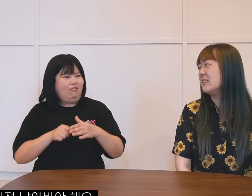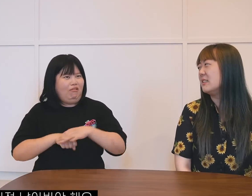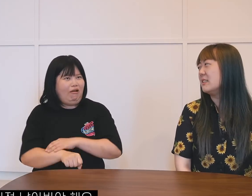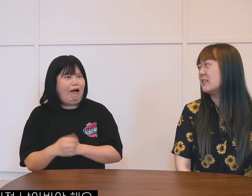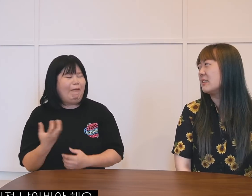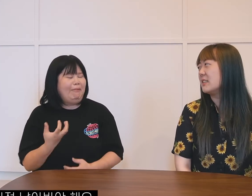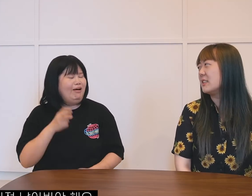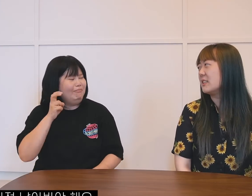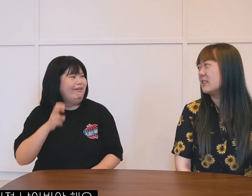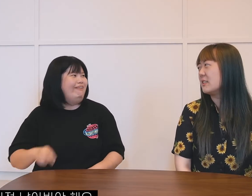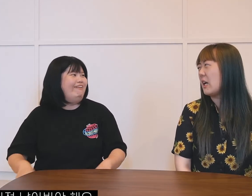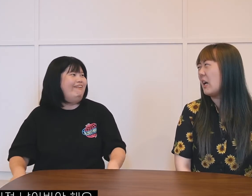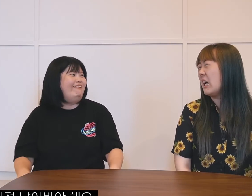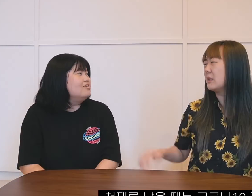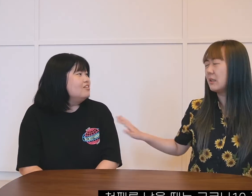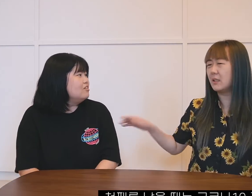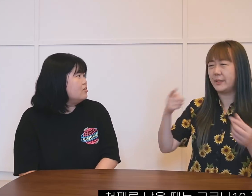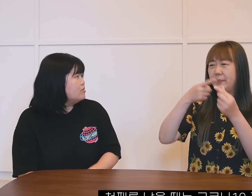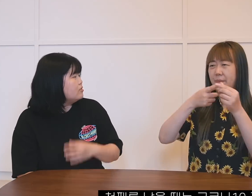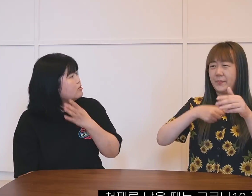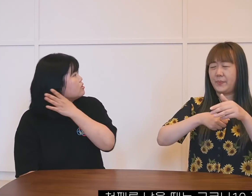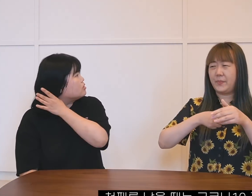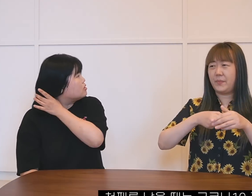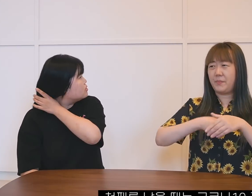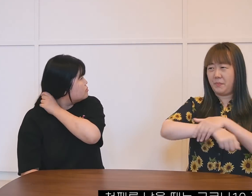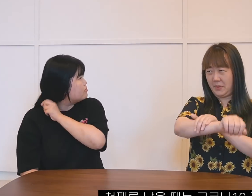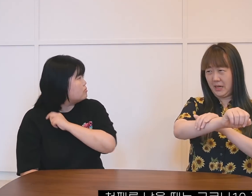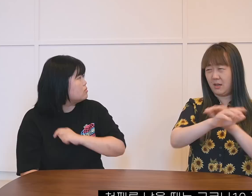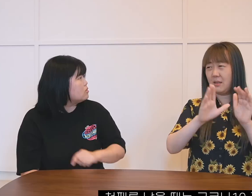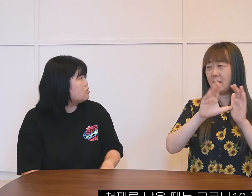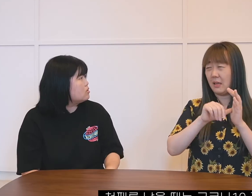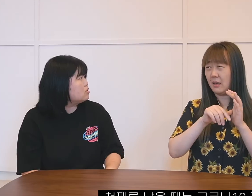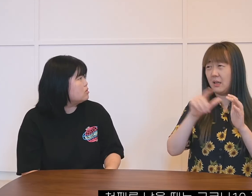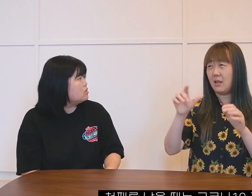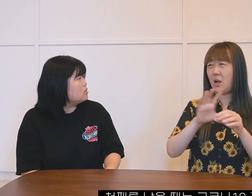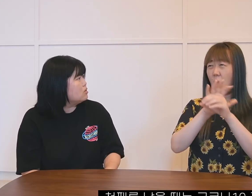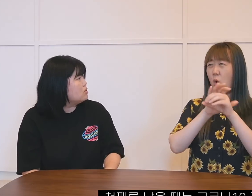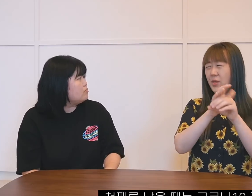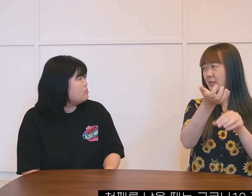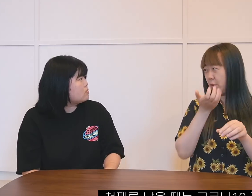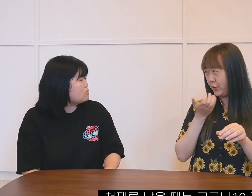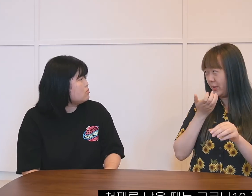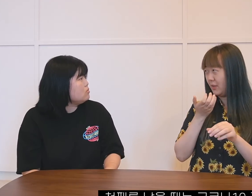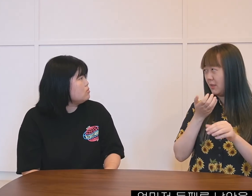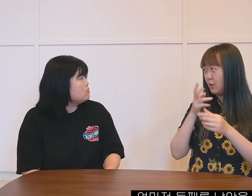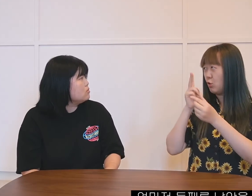You have to give birth yourself. When you give birth to your first child, it is before COVID-19.